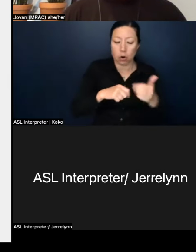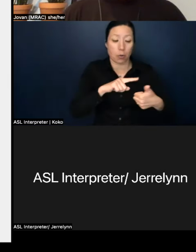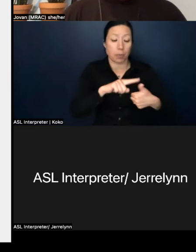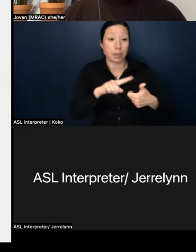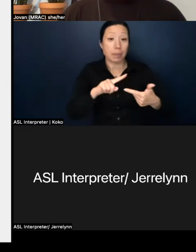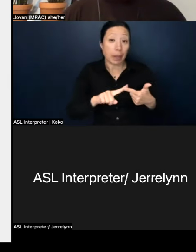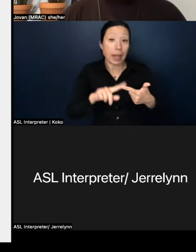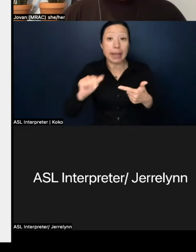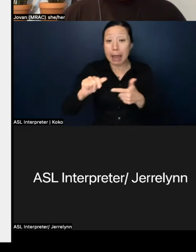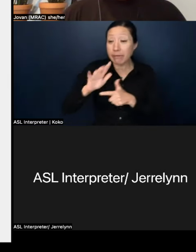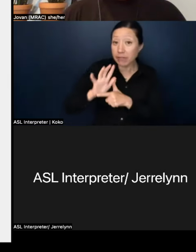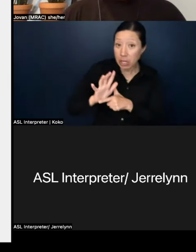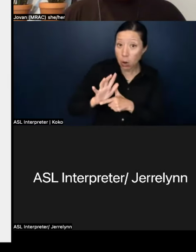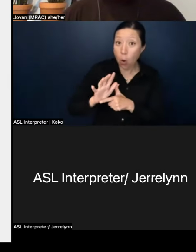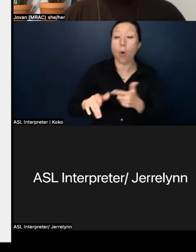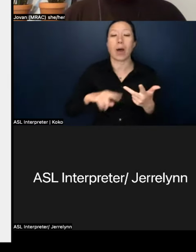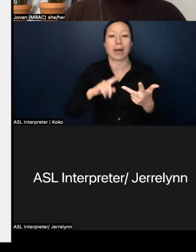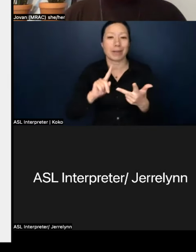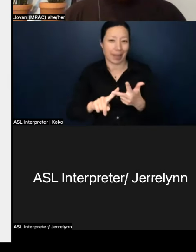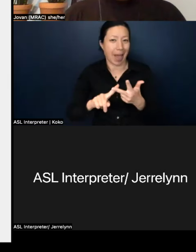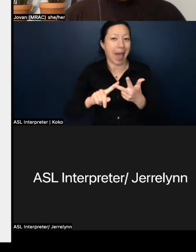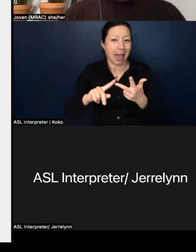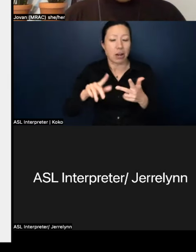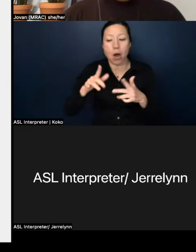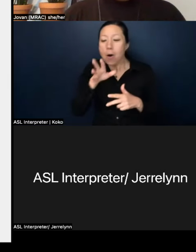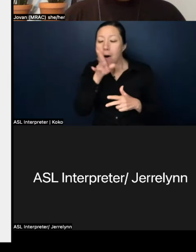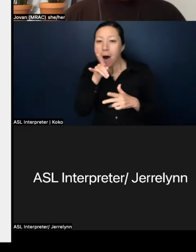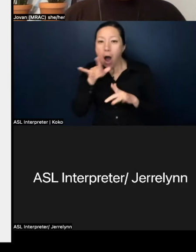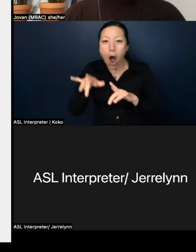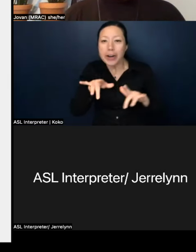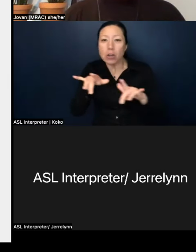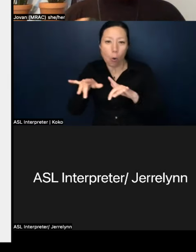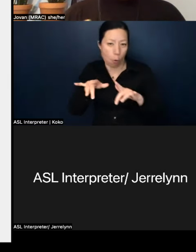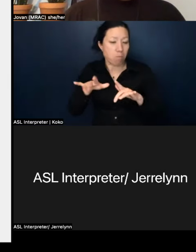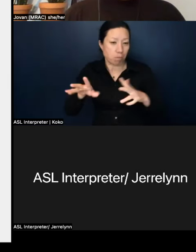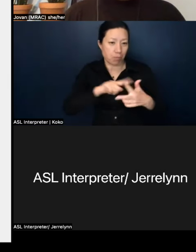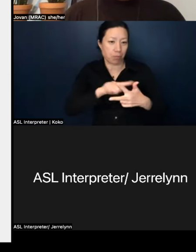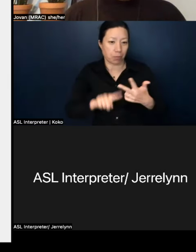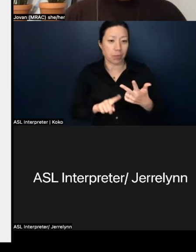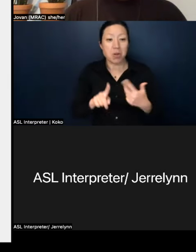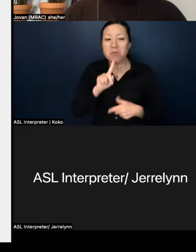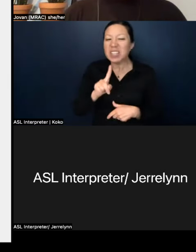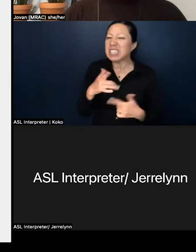The recommended length is one to three paragraphs, if you're doing a written letter.